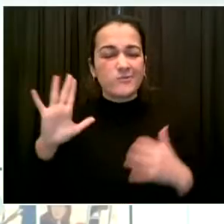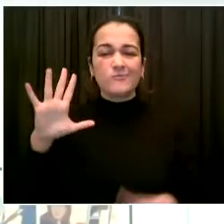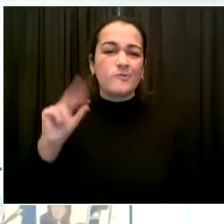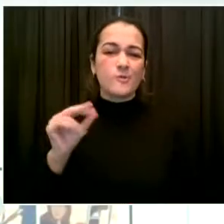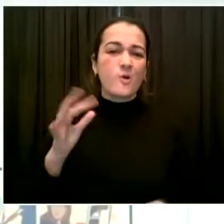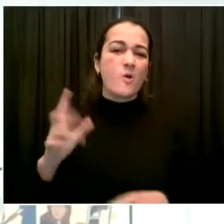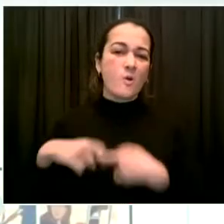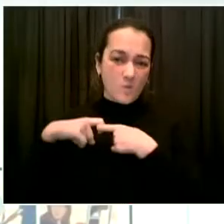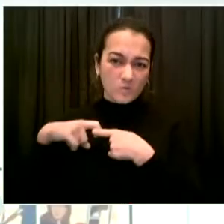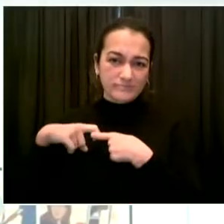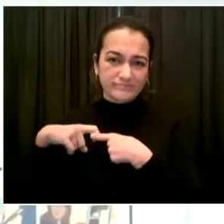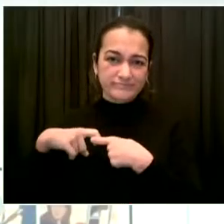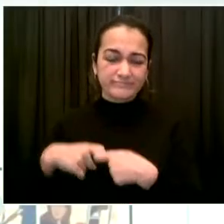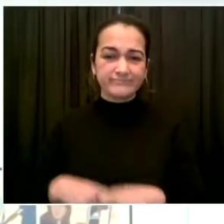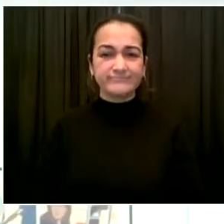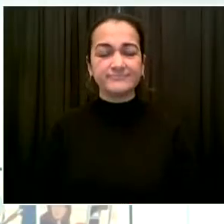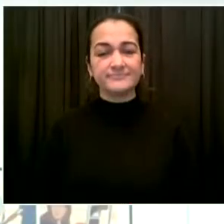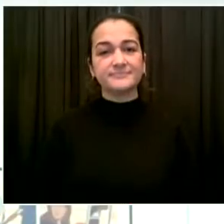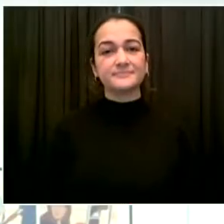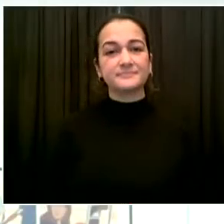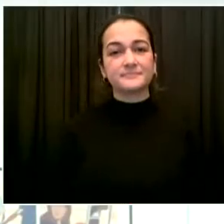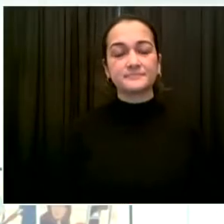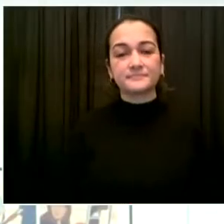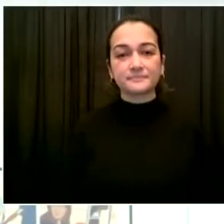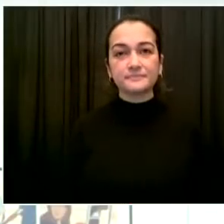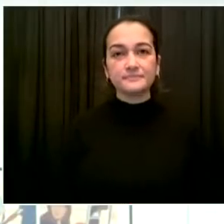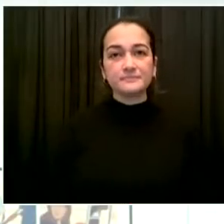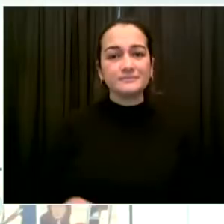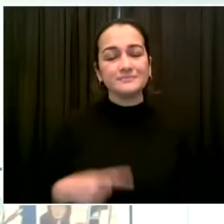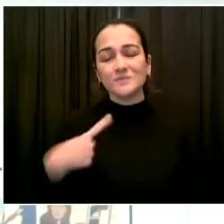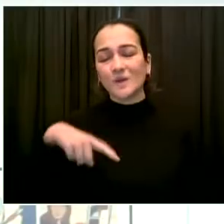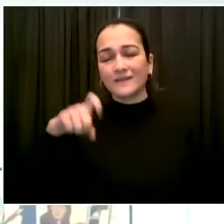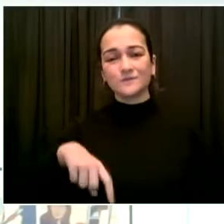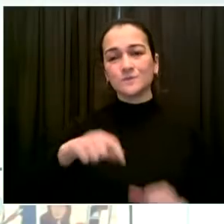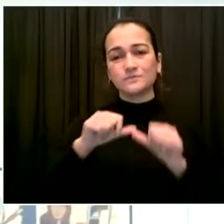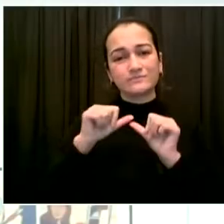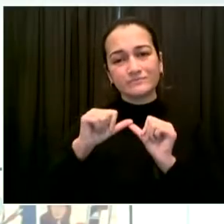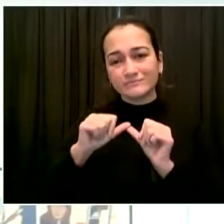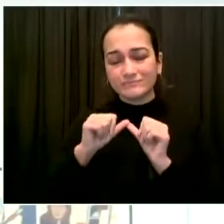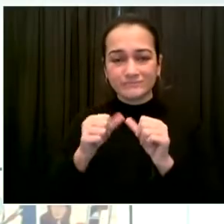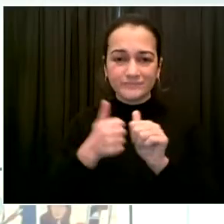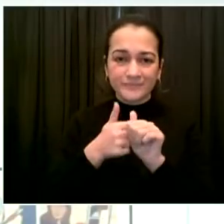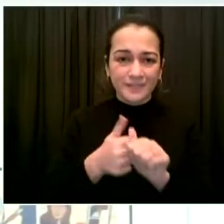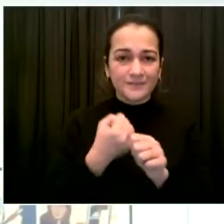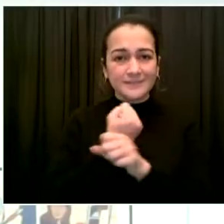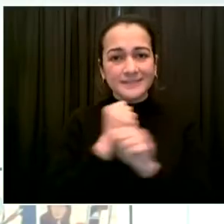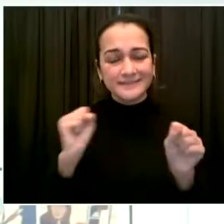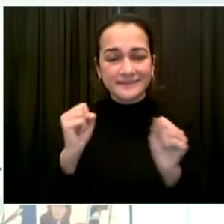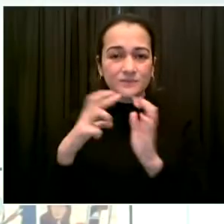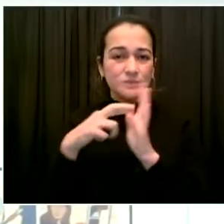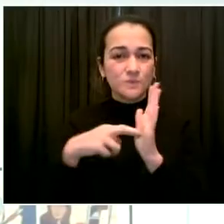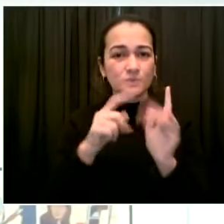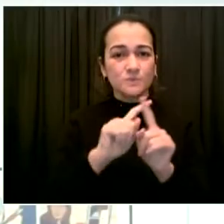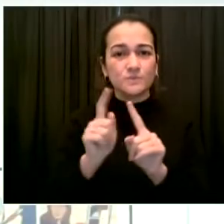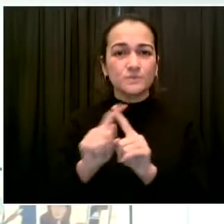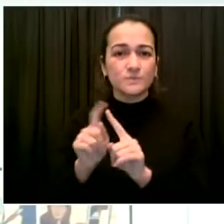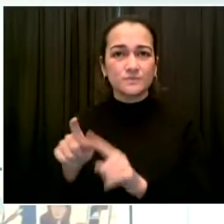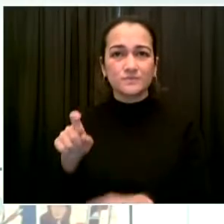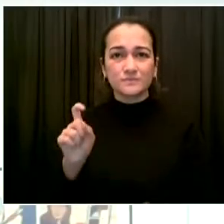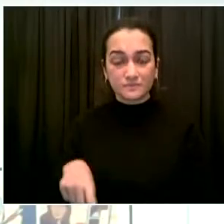SECOND, COME IN SECOND PERCUSSIONS CAN HELP US LOWER THE RISK AN D